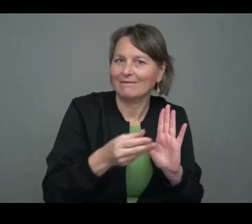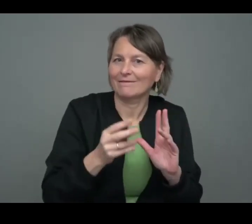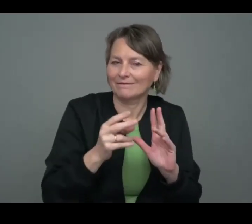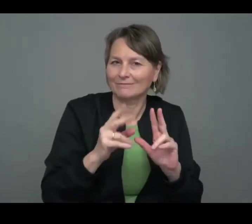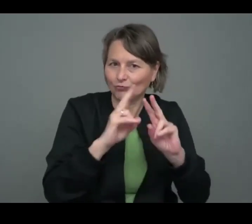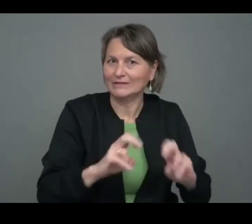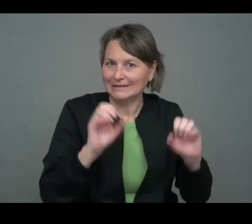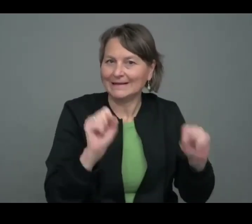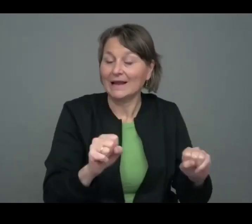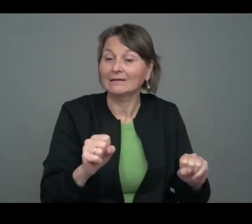the other hand,